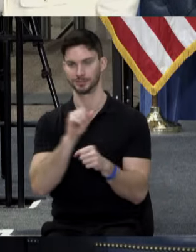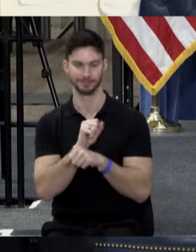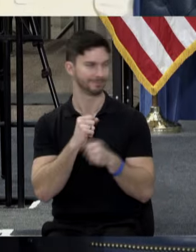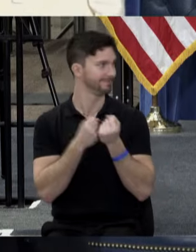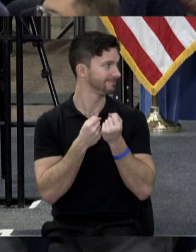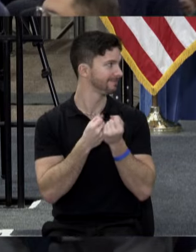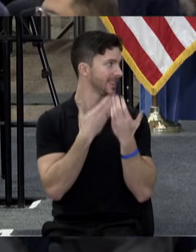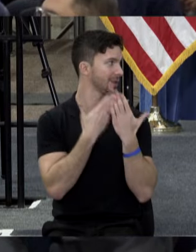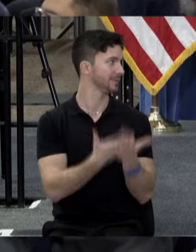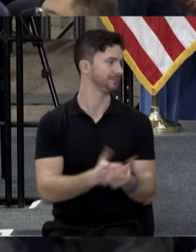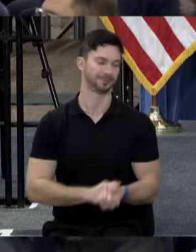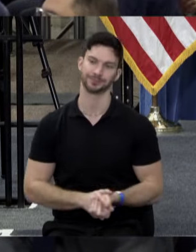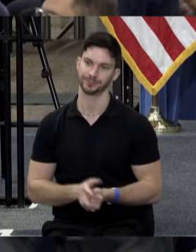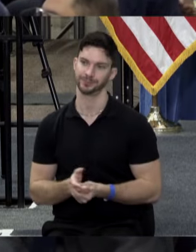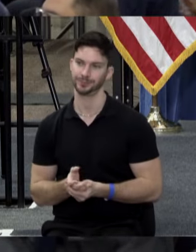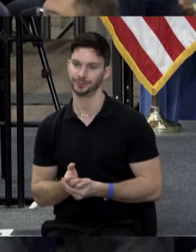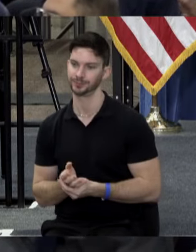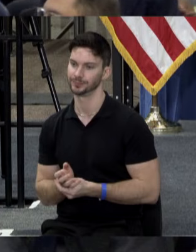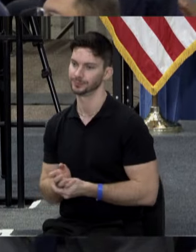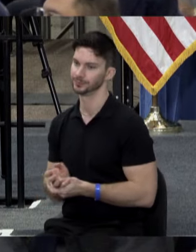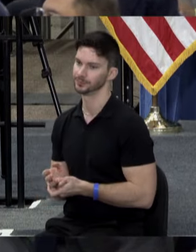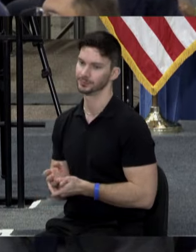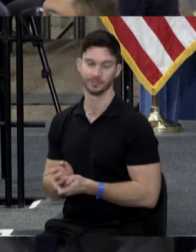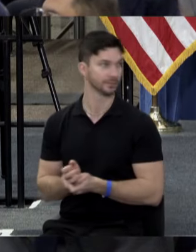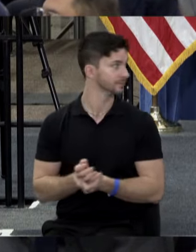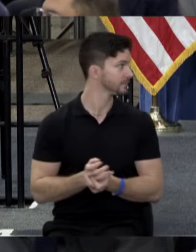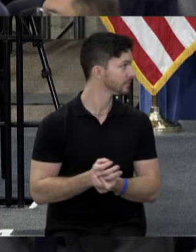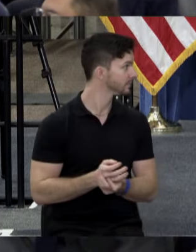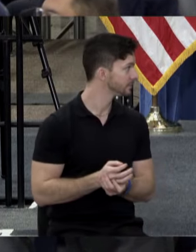Mary Lazare: As you leave,